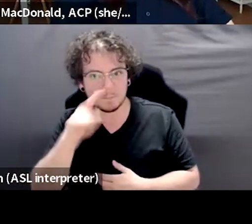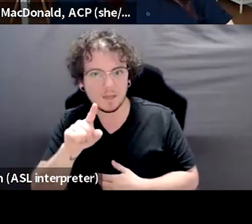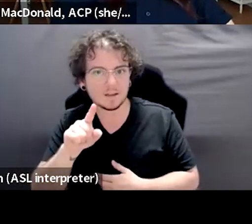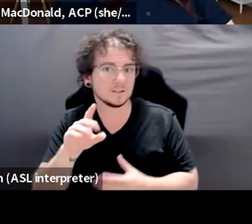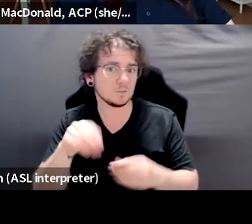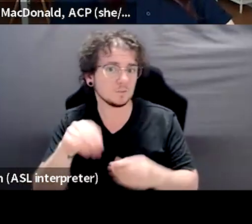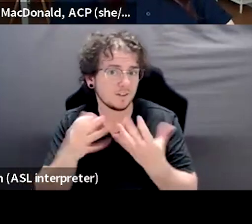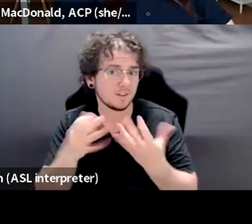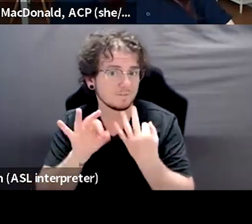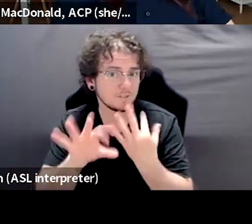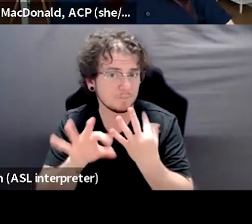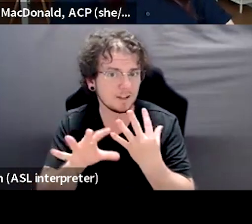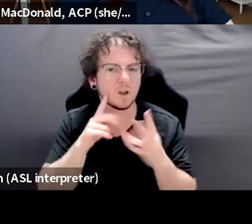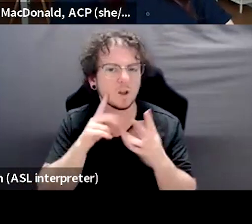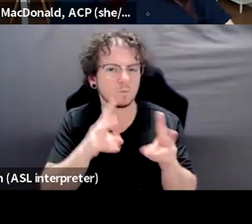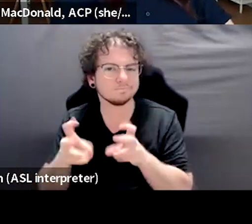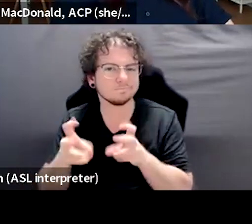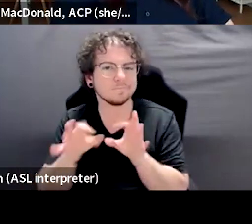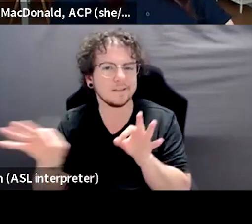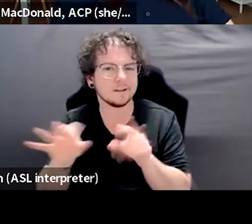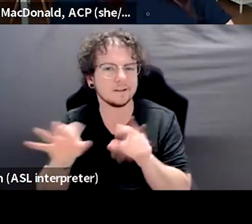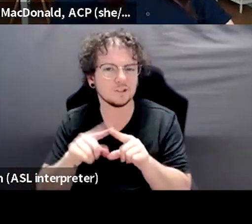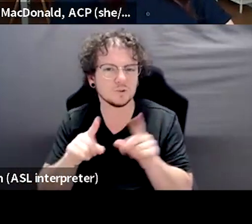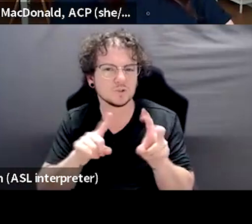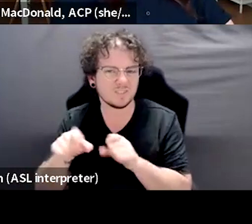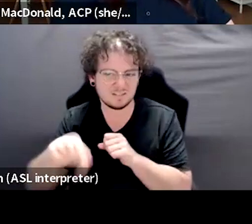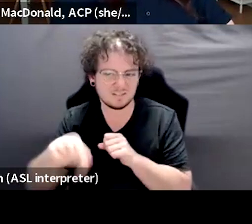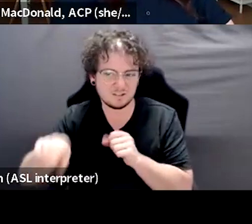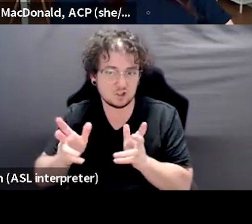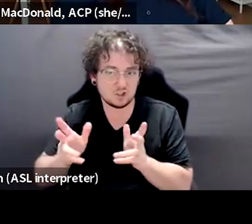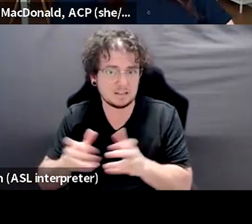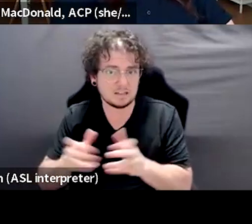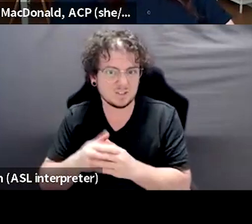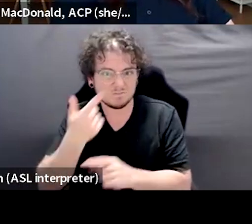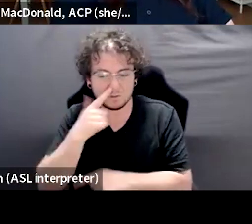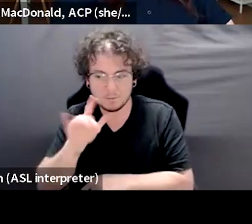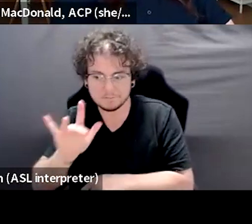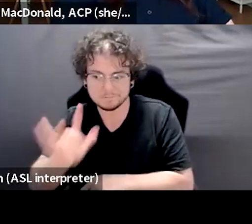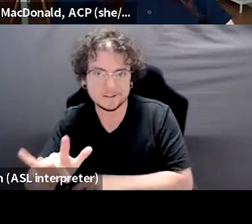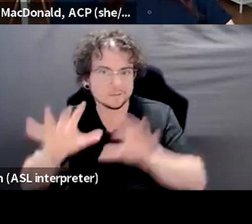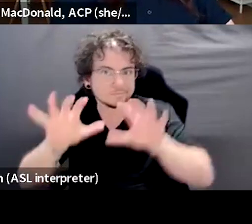drop a link to the survey in the chat. So, if you could take a couple of minutes to fill that out,